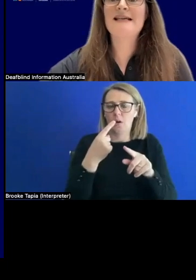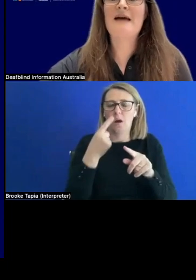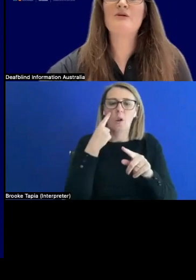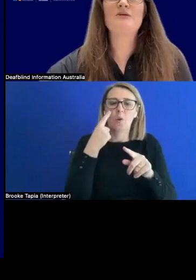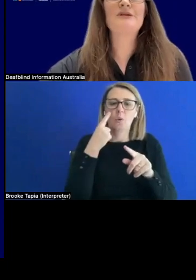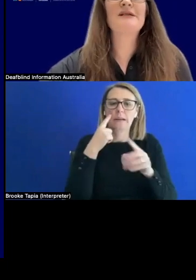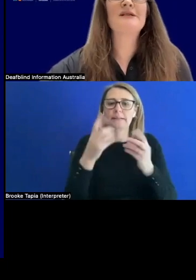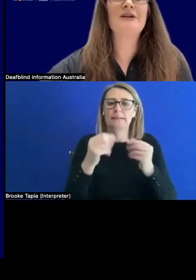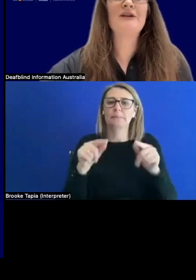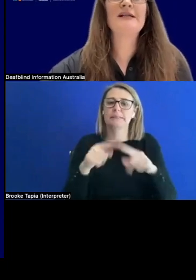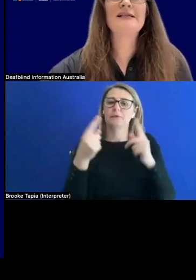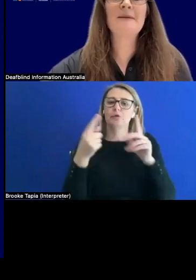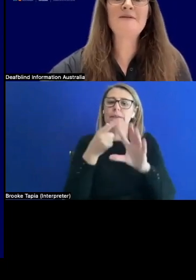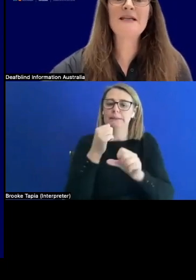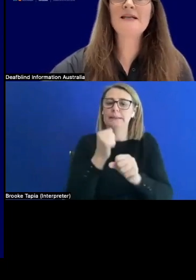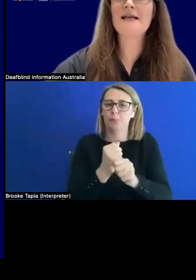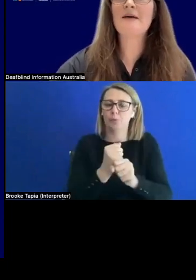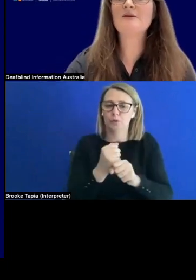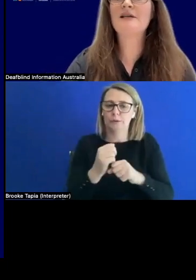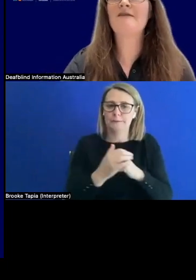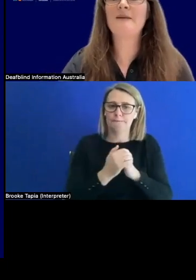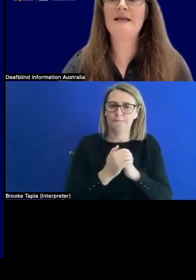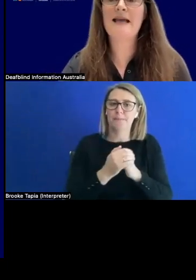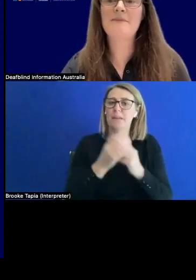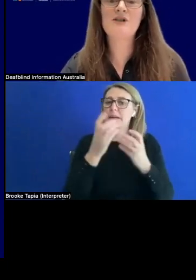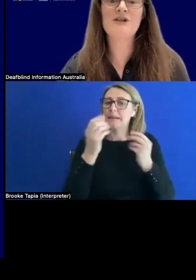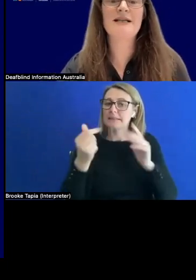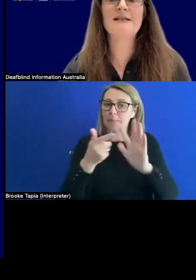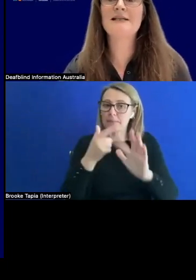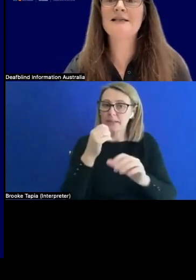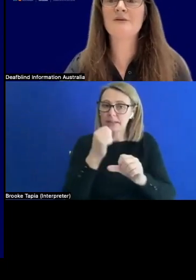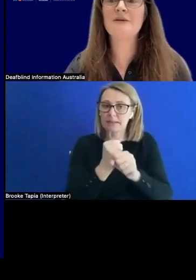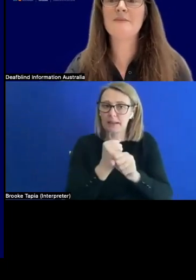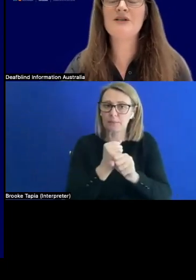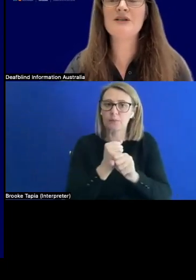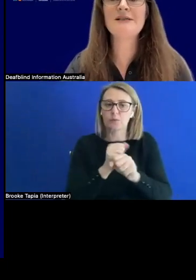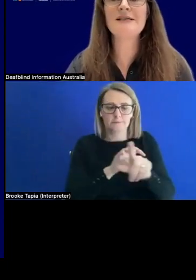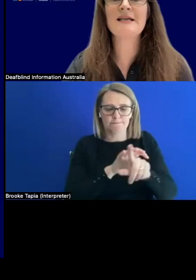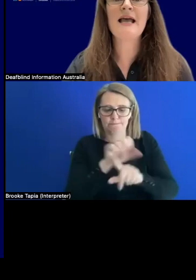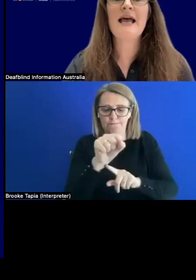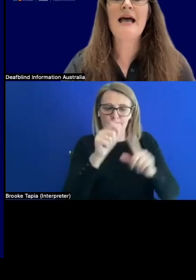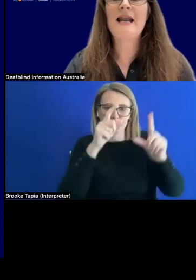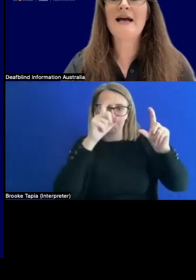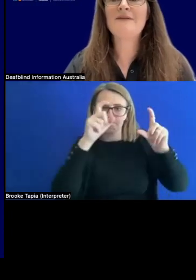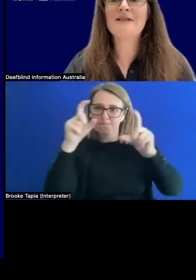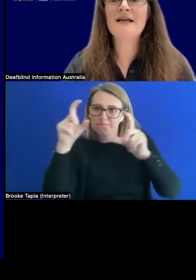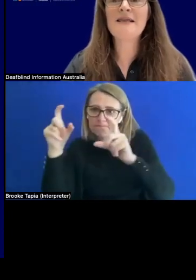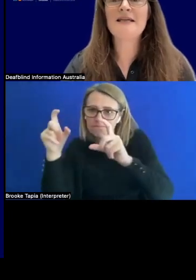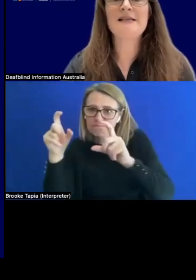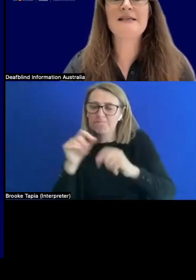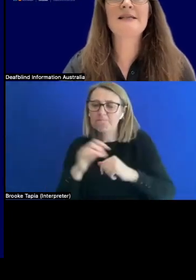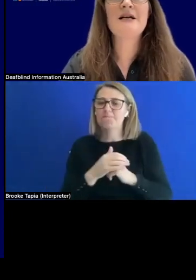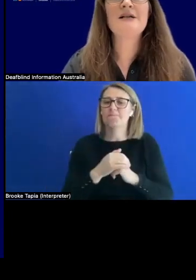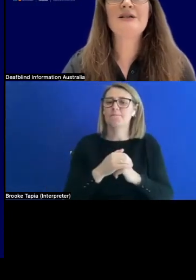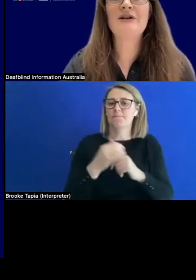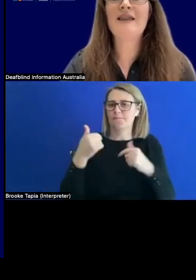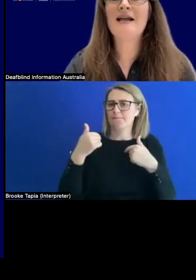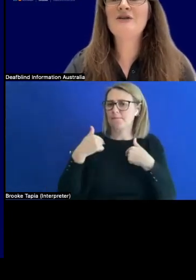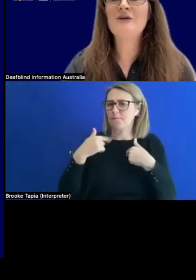examples. Some of the examples have been captured in still images and I have done this so that you